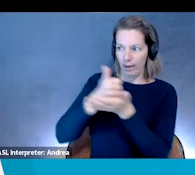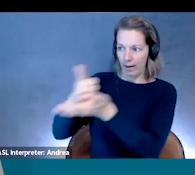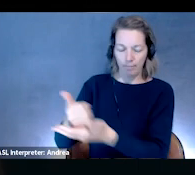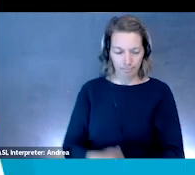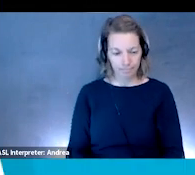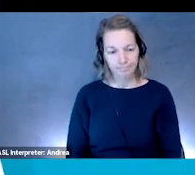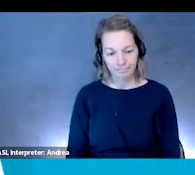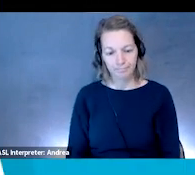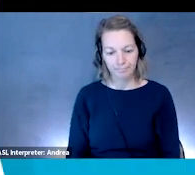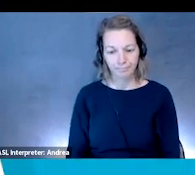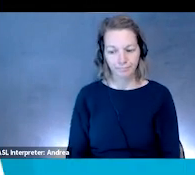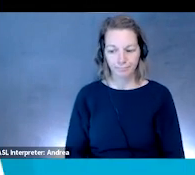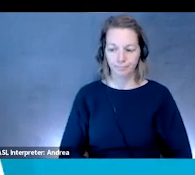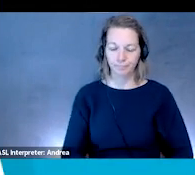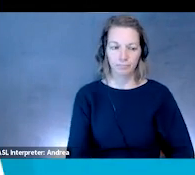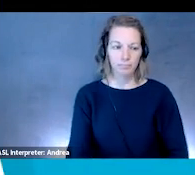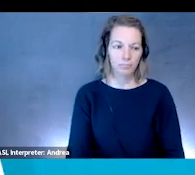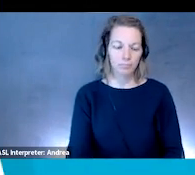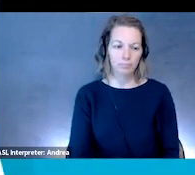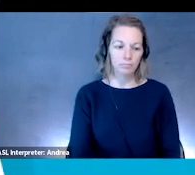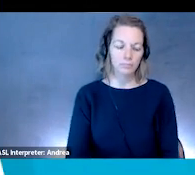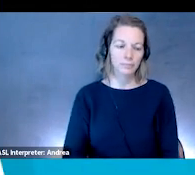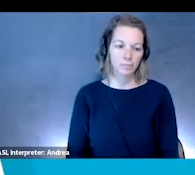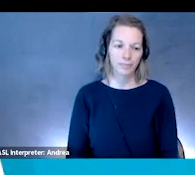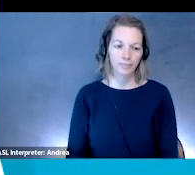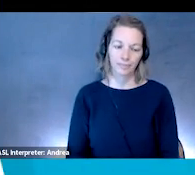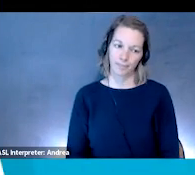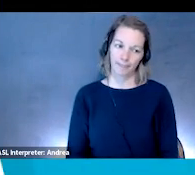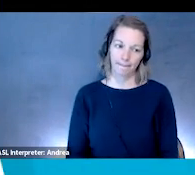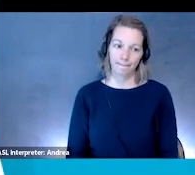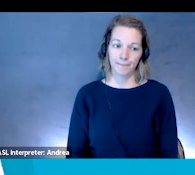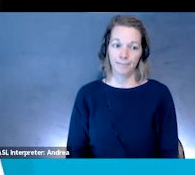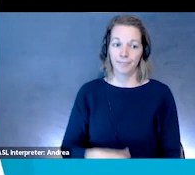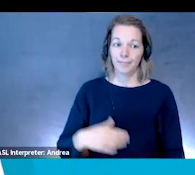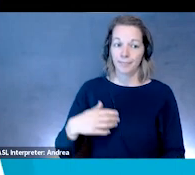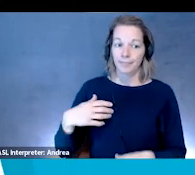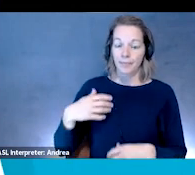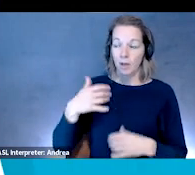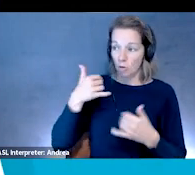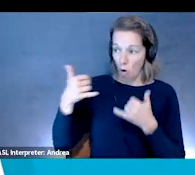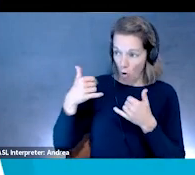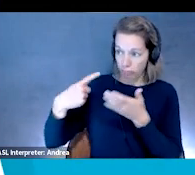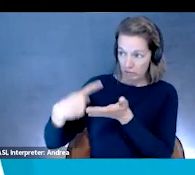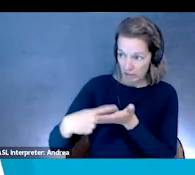YOUR GOALS. WE WILL MAKE SURE WE HAVE A GOOD SENSE OF HOW